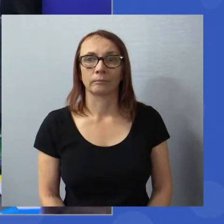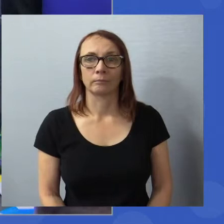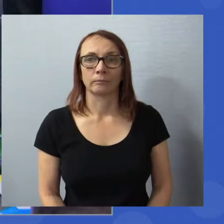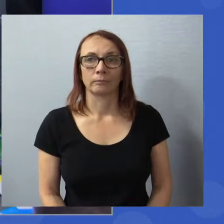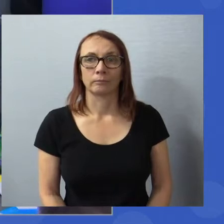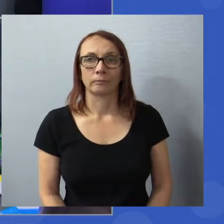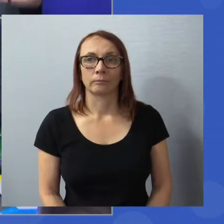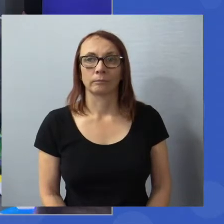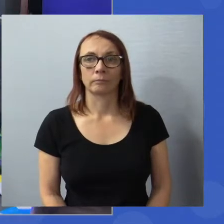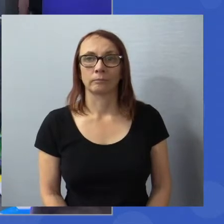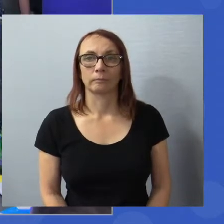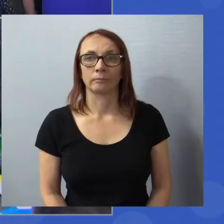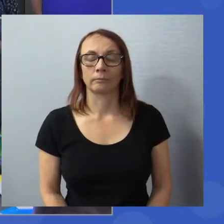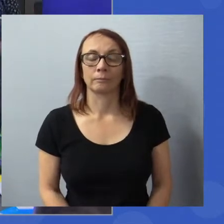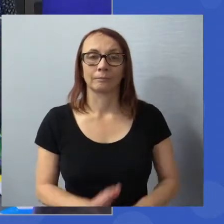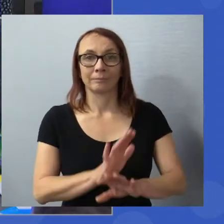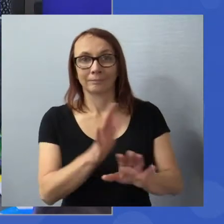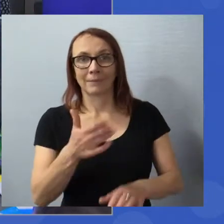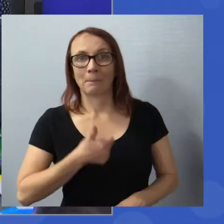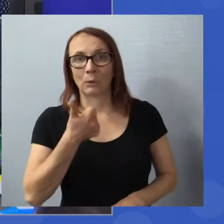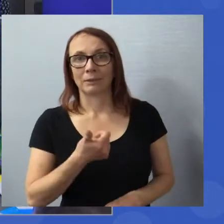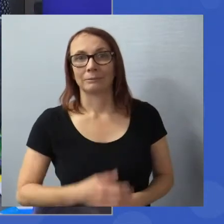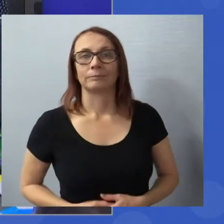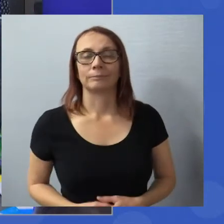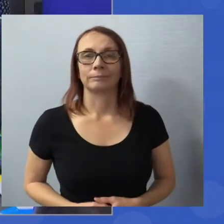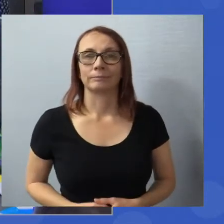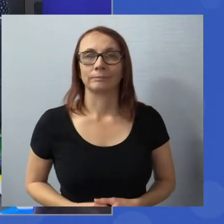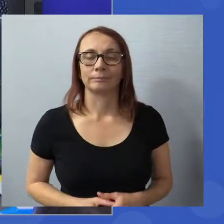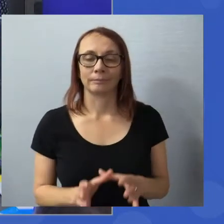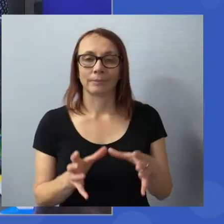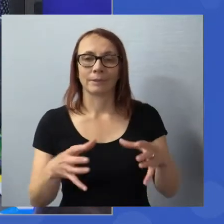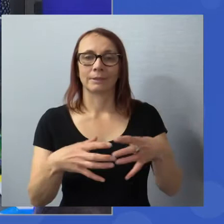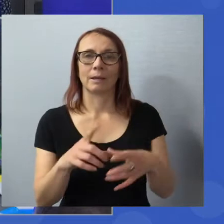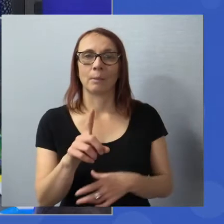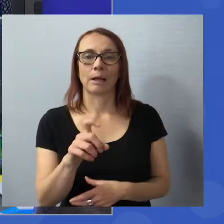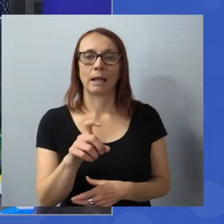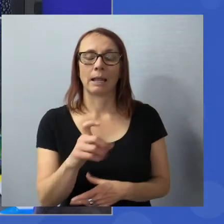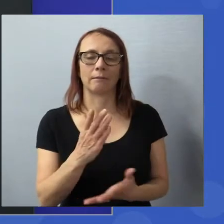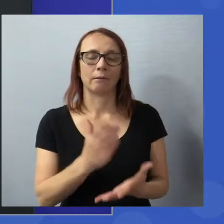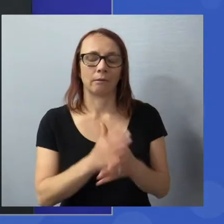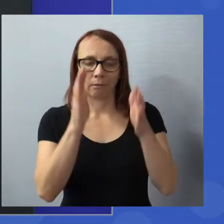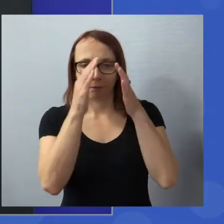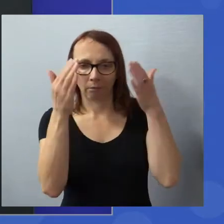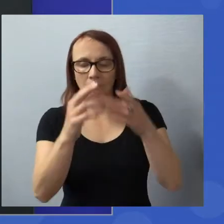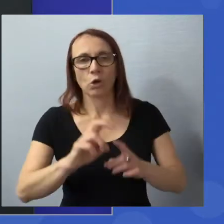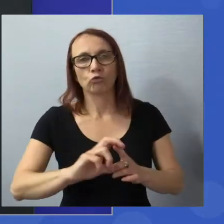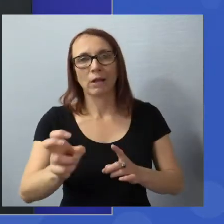good morning table 11 is all about transport addressing this encapsulate